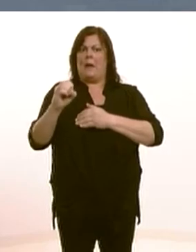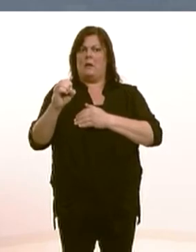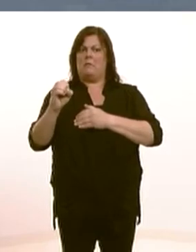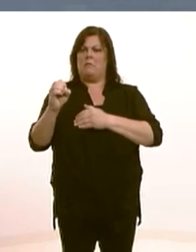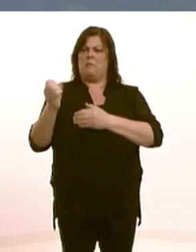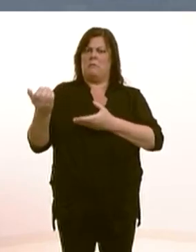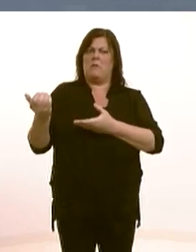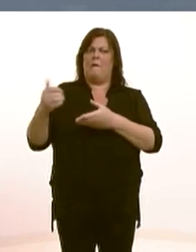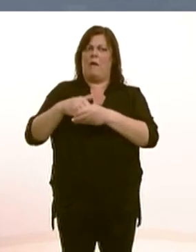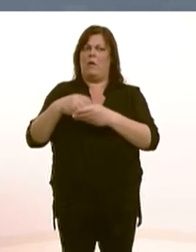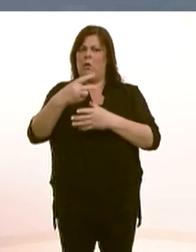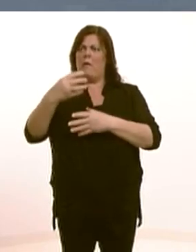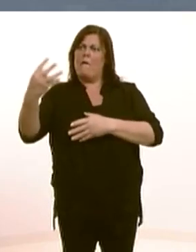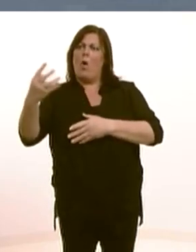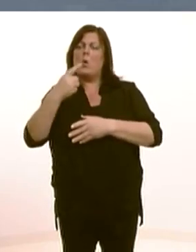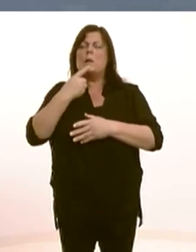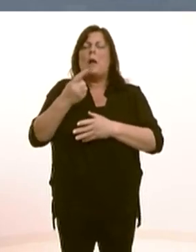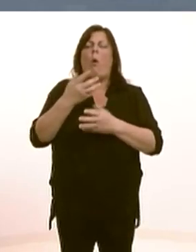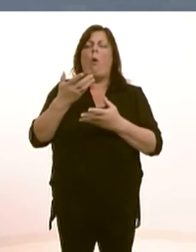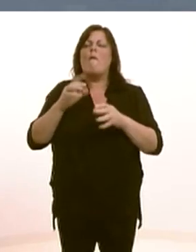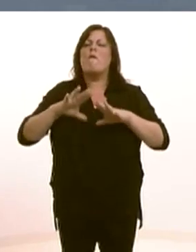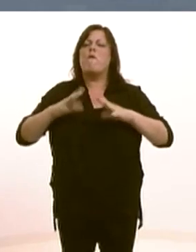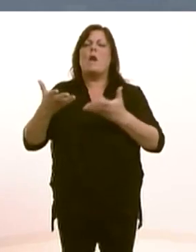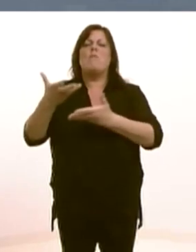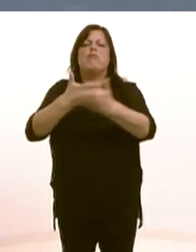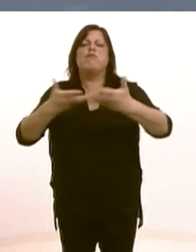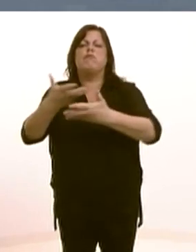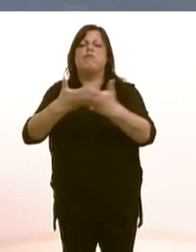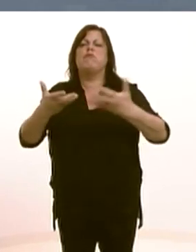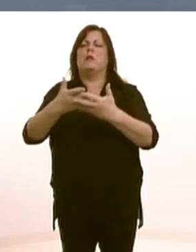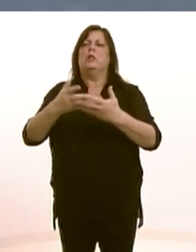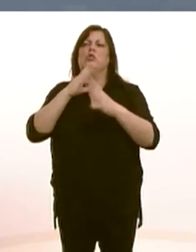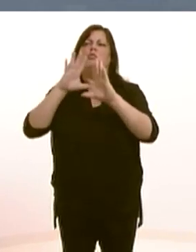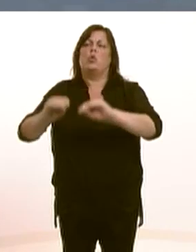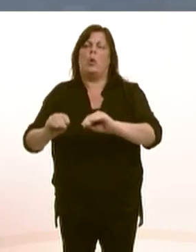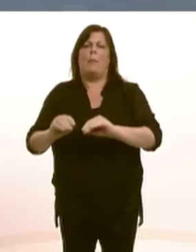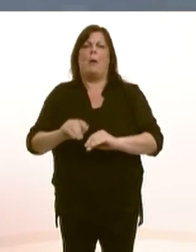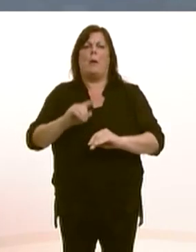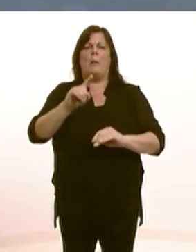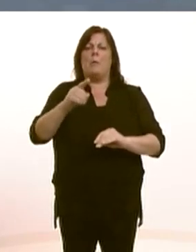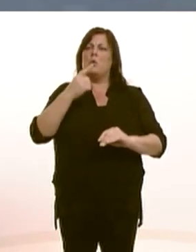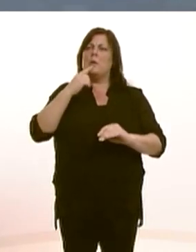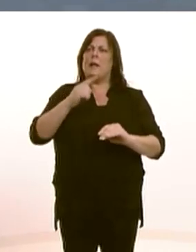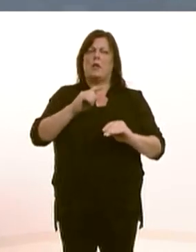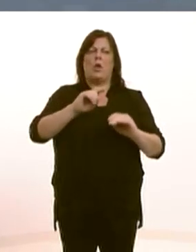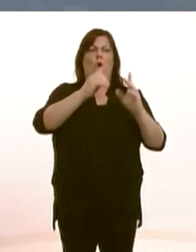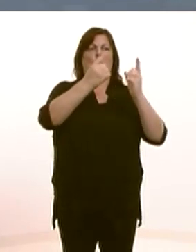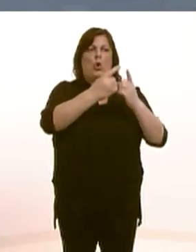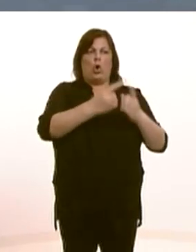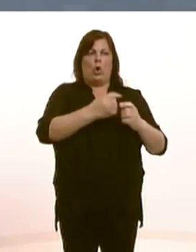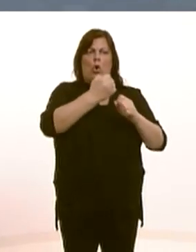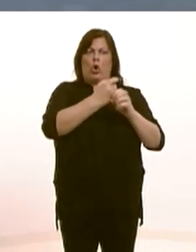In June of this year, you were very clear that goods, services and people were interlinked and could not be divorced.